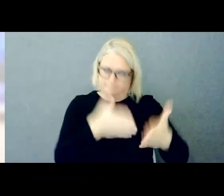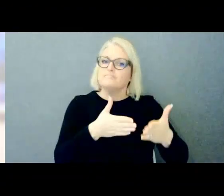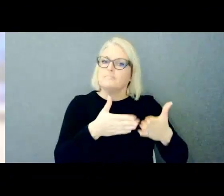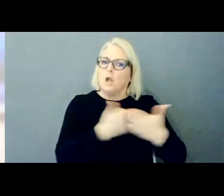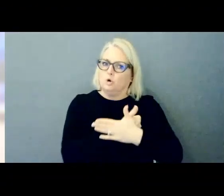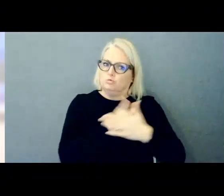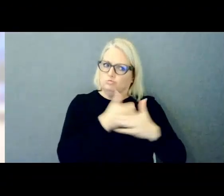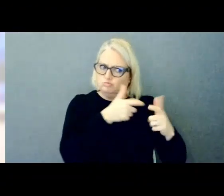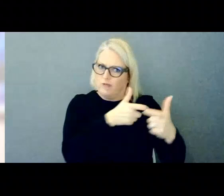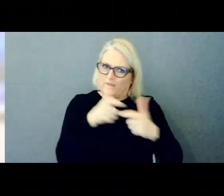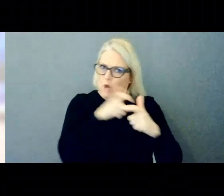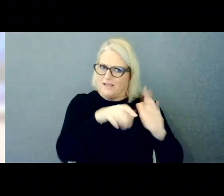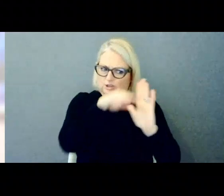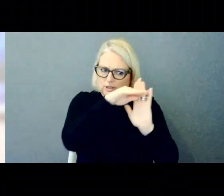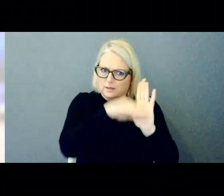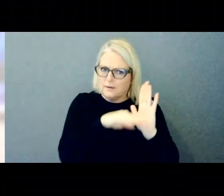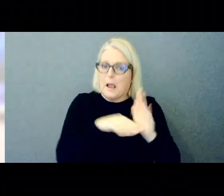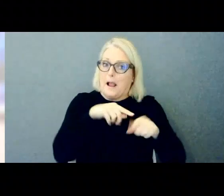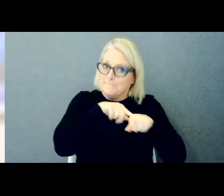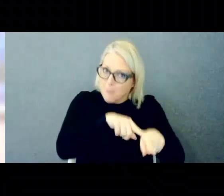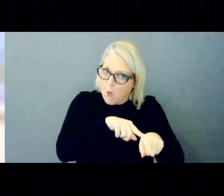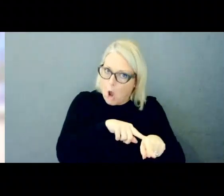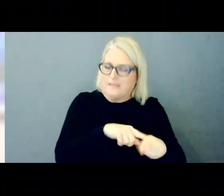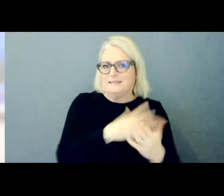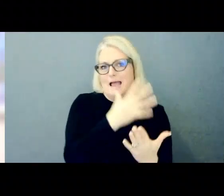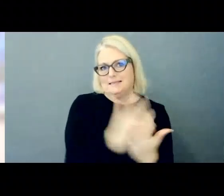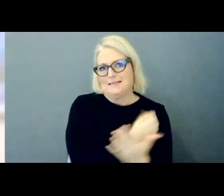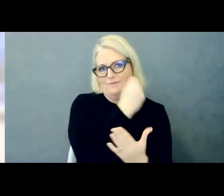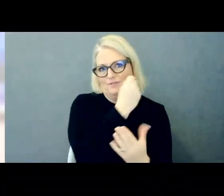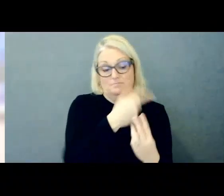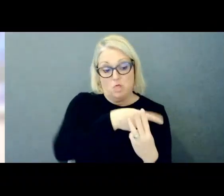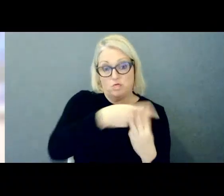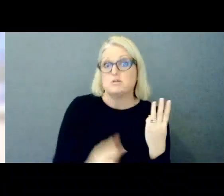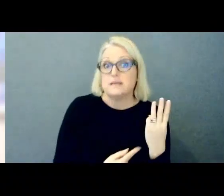and the focus on safe services aren't high-quality services,